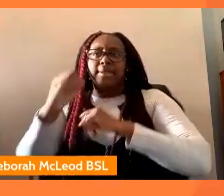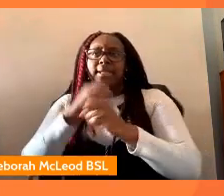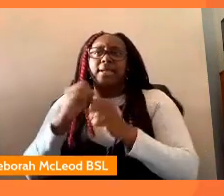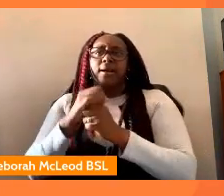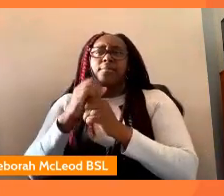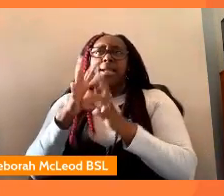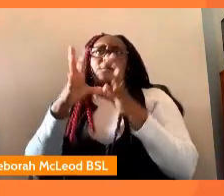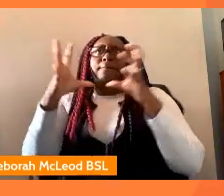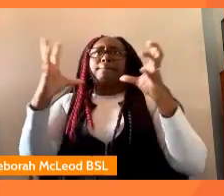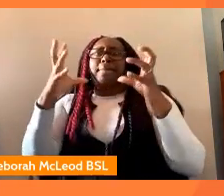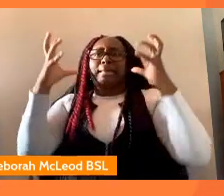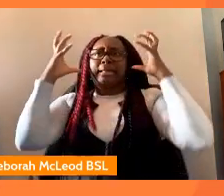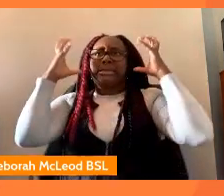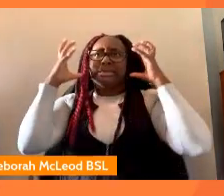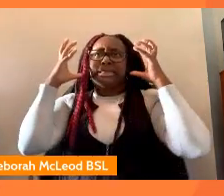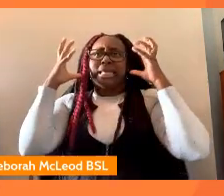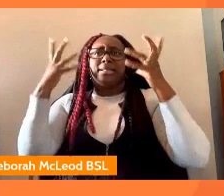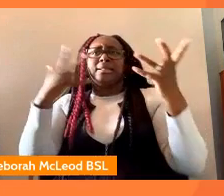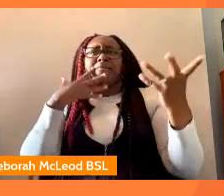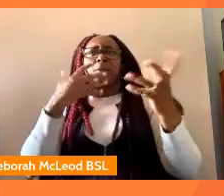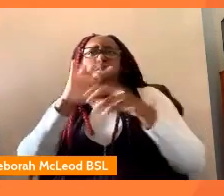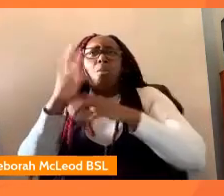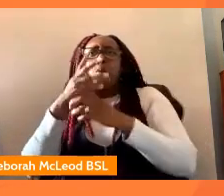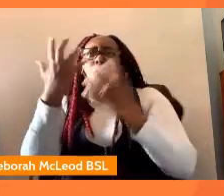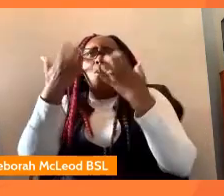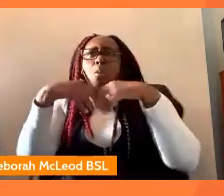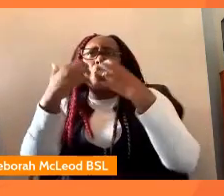by using specially modified transparent screens that synced